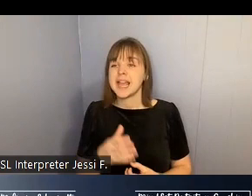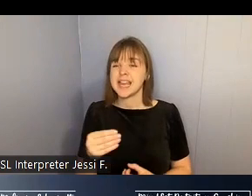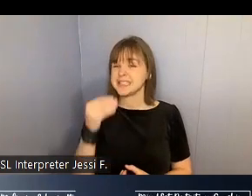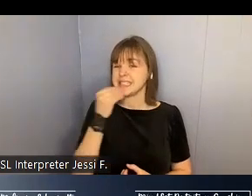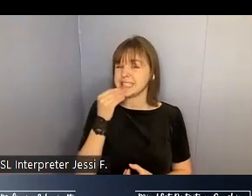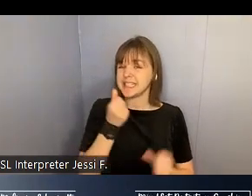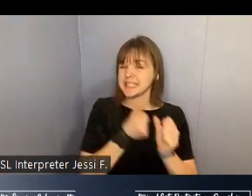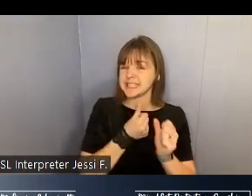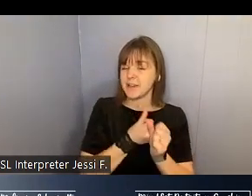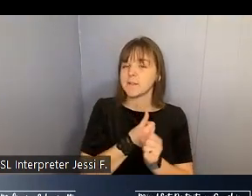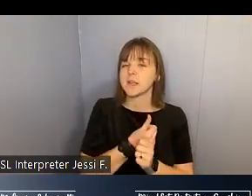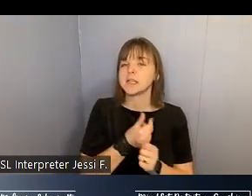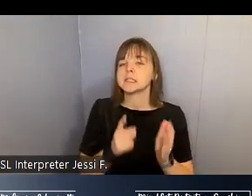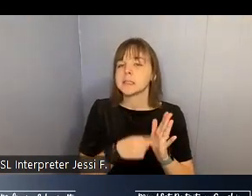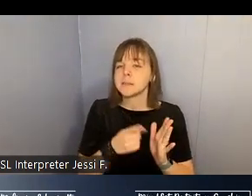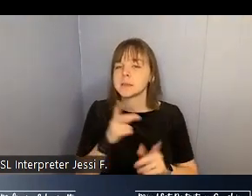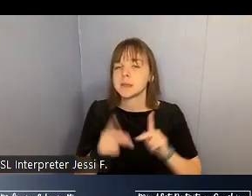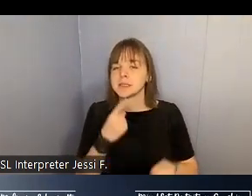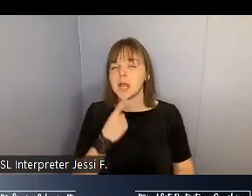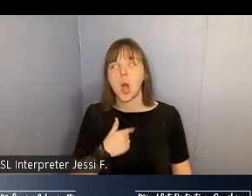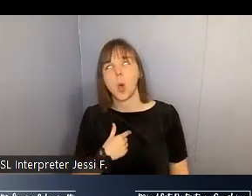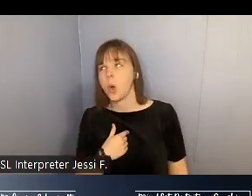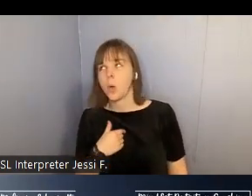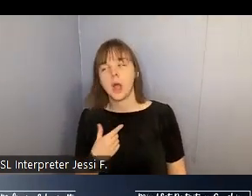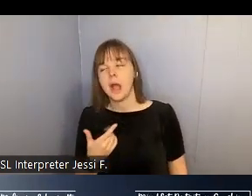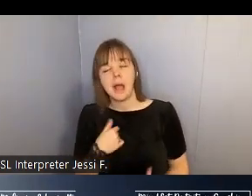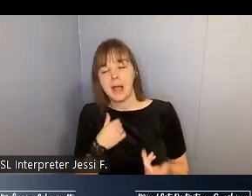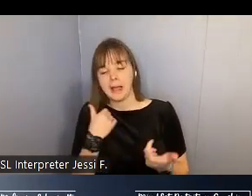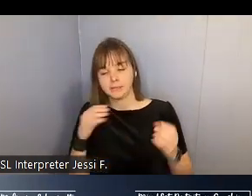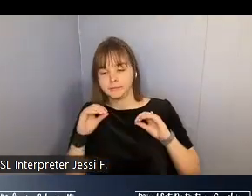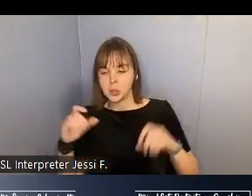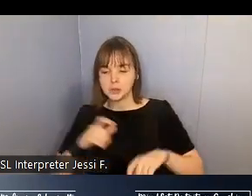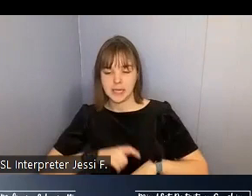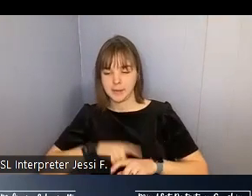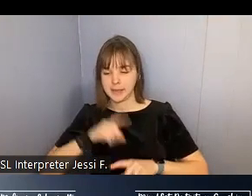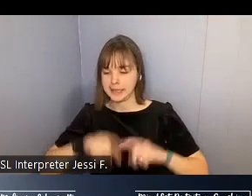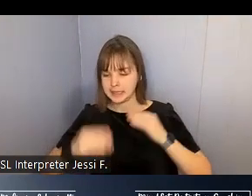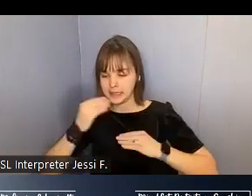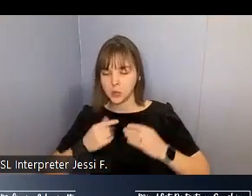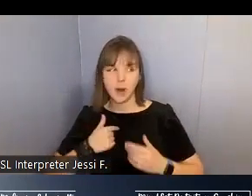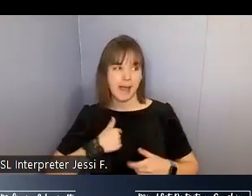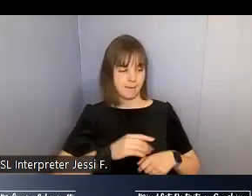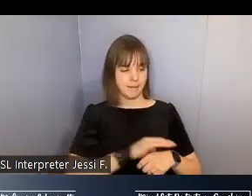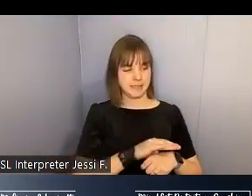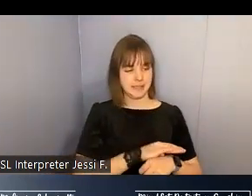I hear from a lot of clients, like, I don't have time to eat, or I'm too busy, or I just have too much to do. We're all busy.